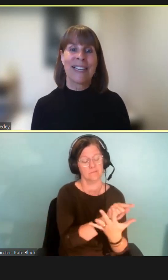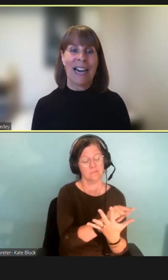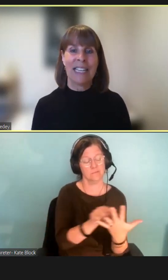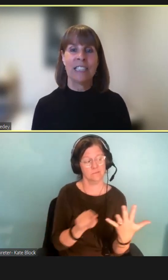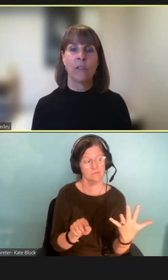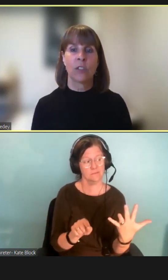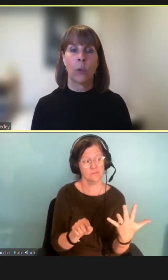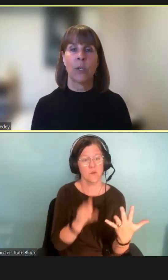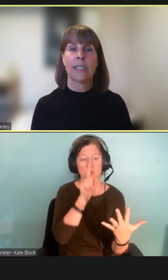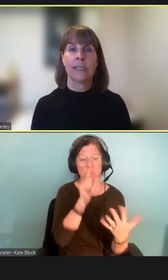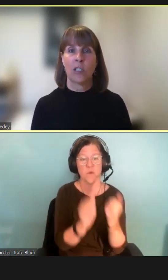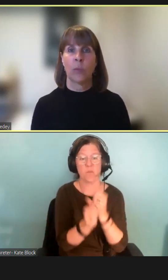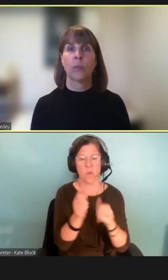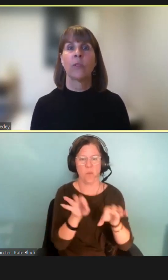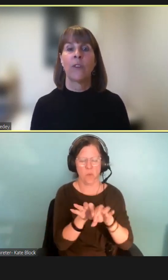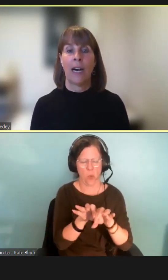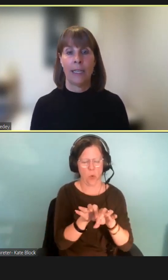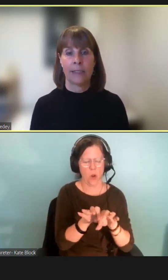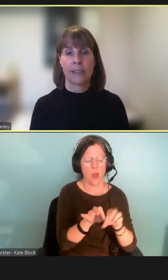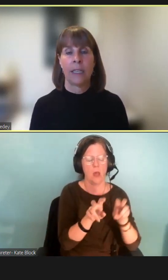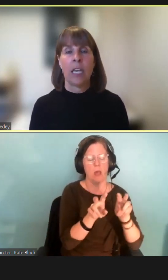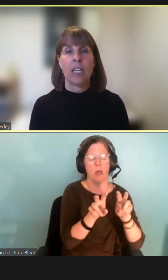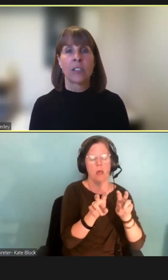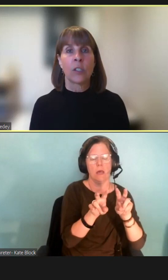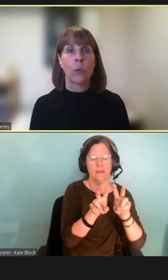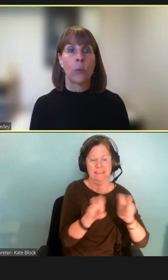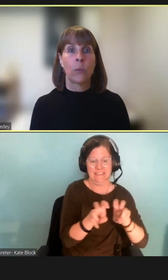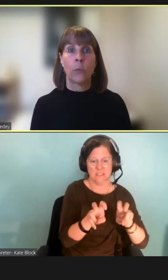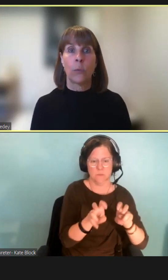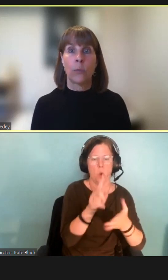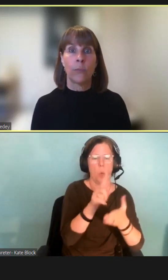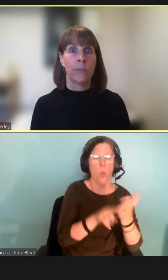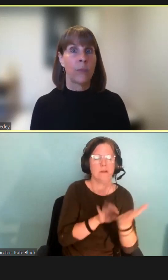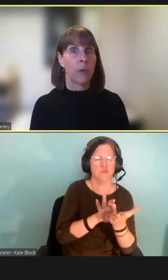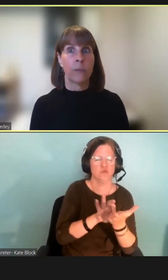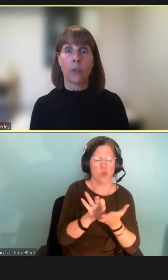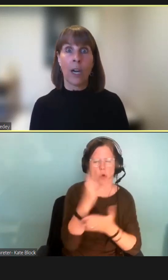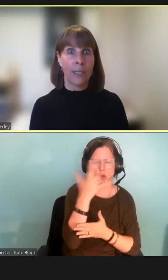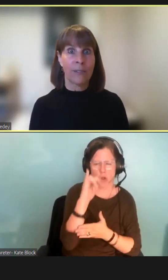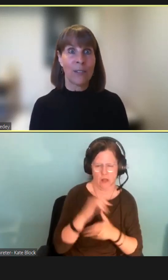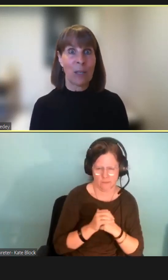kind of score the assessment provides so there are a variety of language